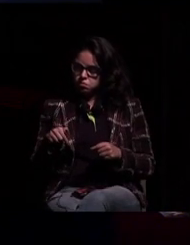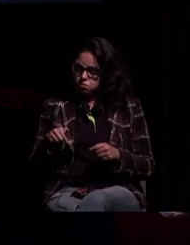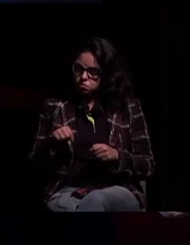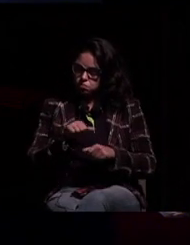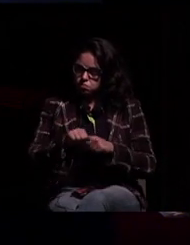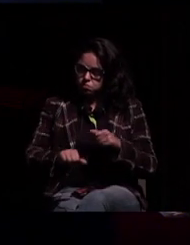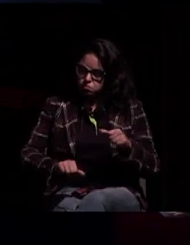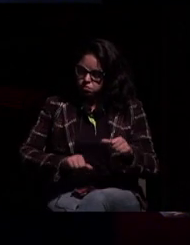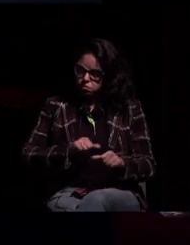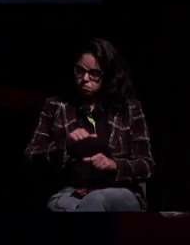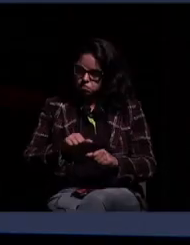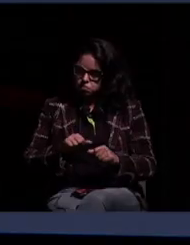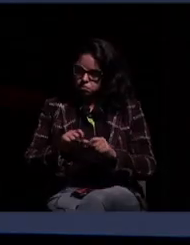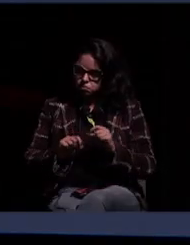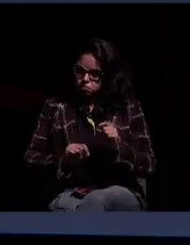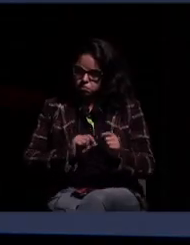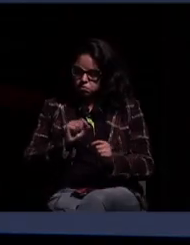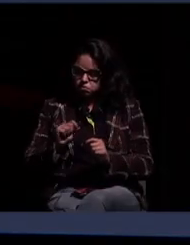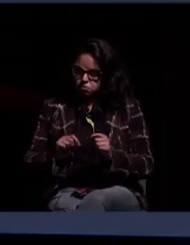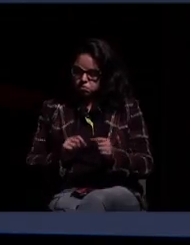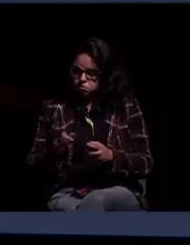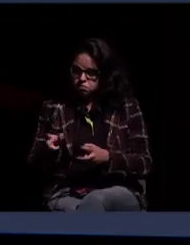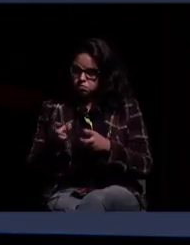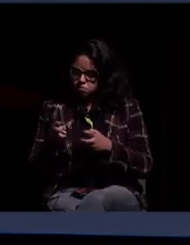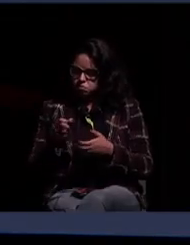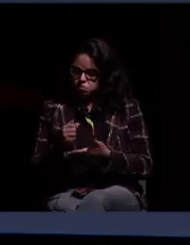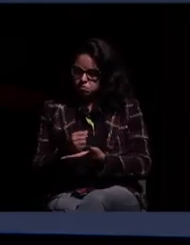uncovering a cultural standard